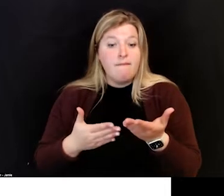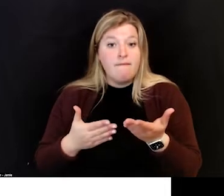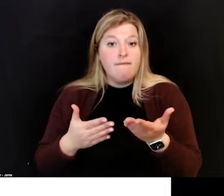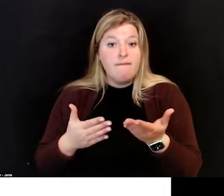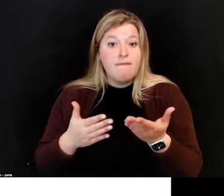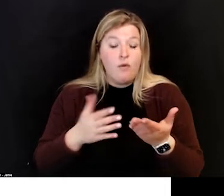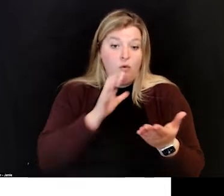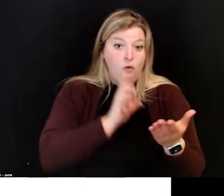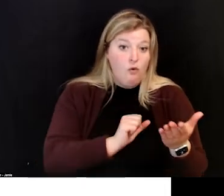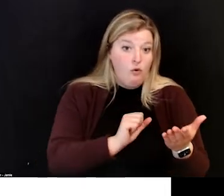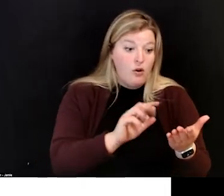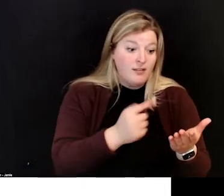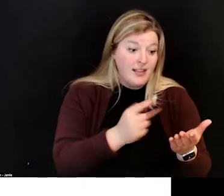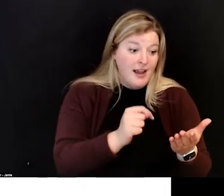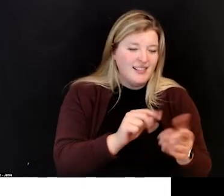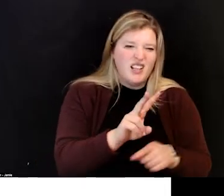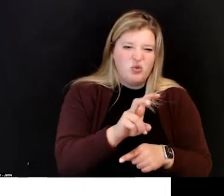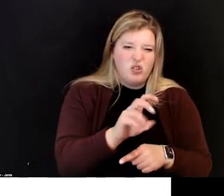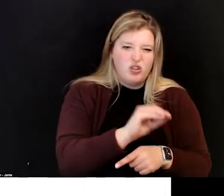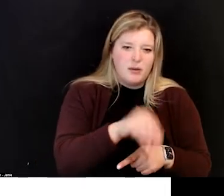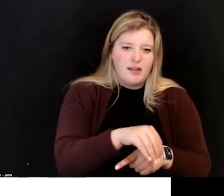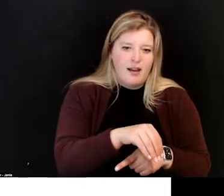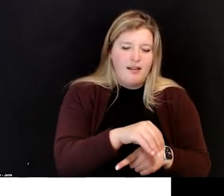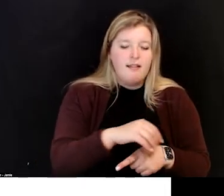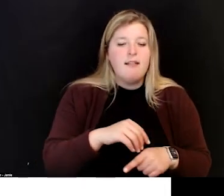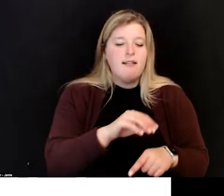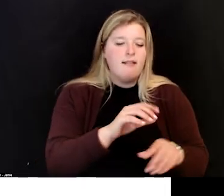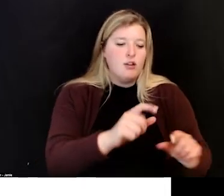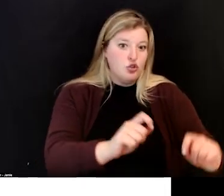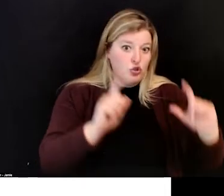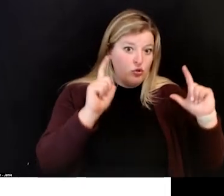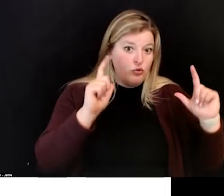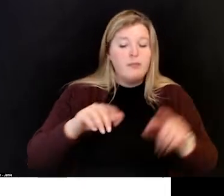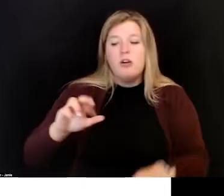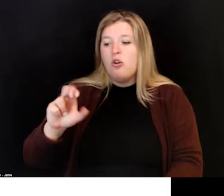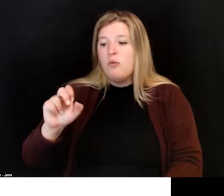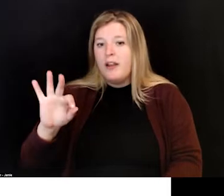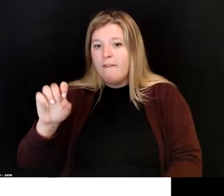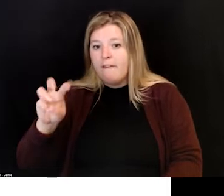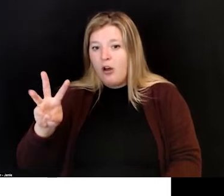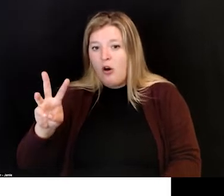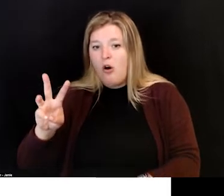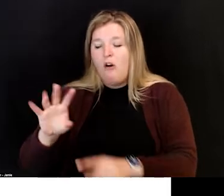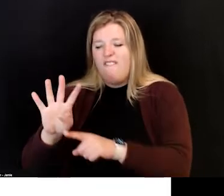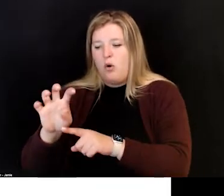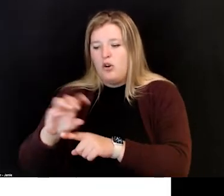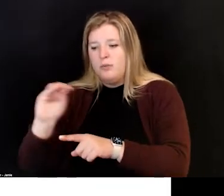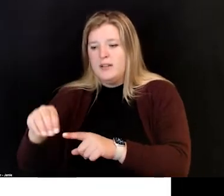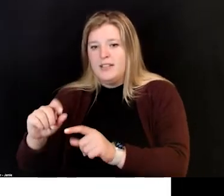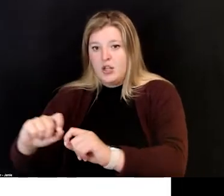and we have Reflow, which is the 400% zoom. We don't want to go back and remove or alter the existing guidance,